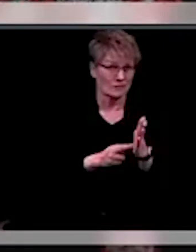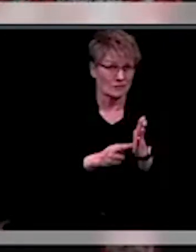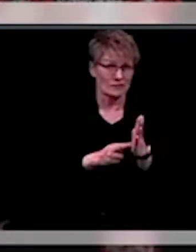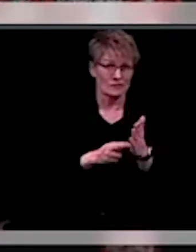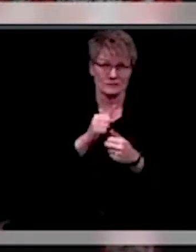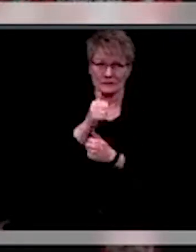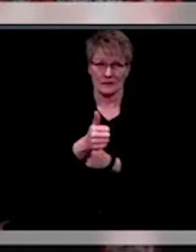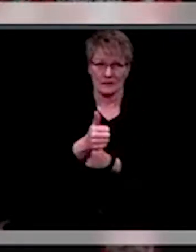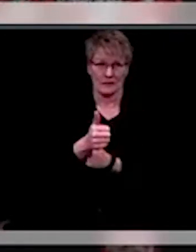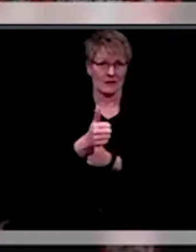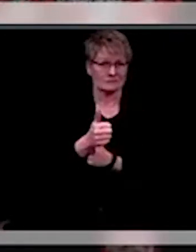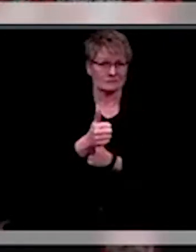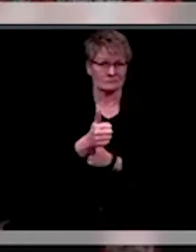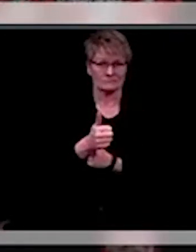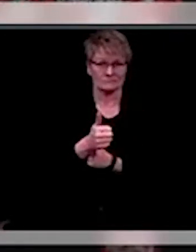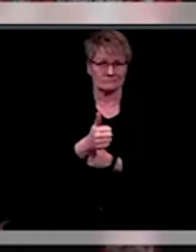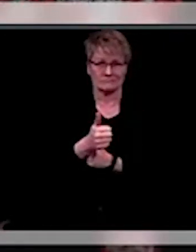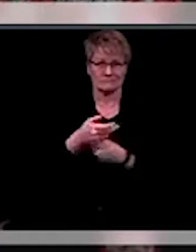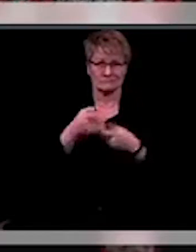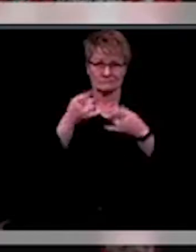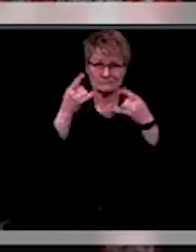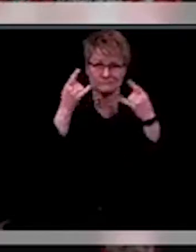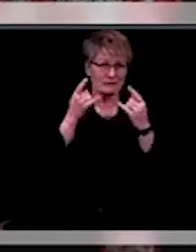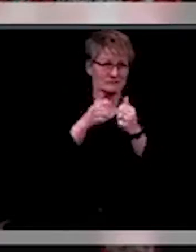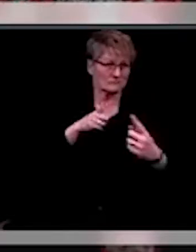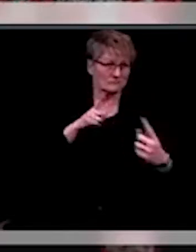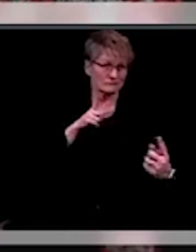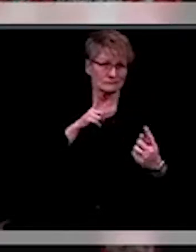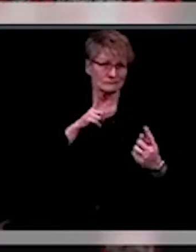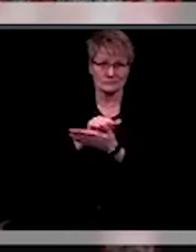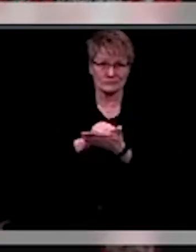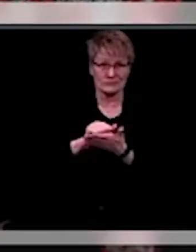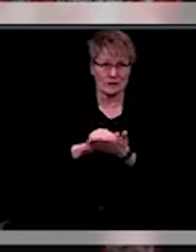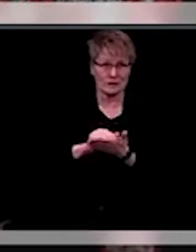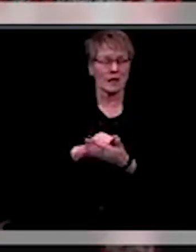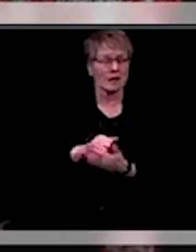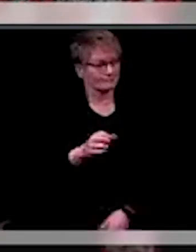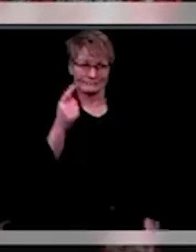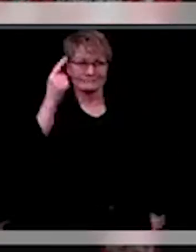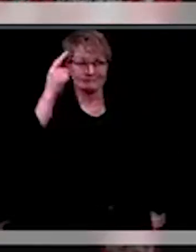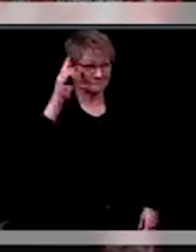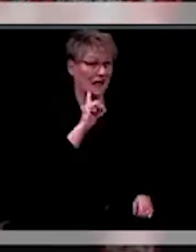I think the answer is yes, Mike. Right. People interacting, and that's